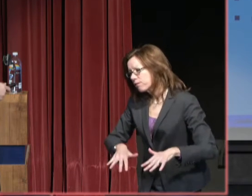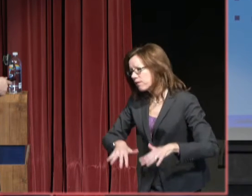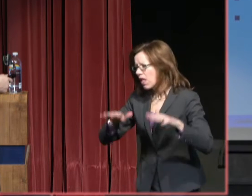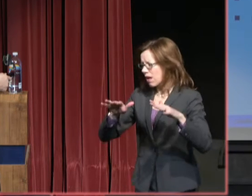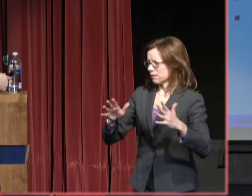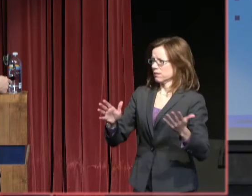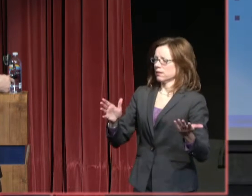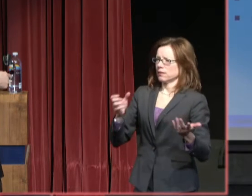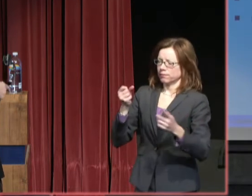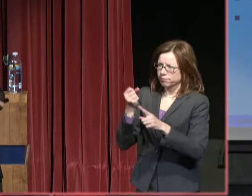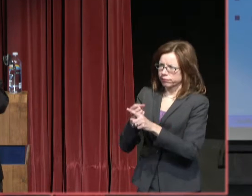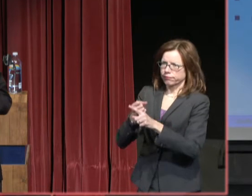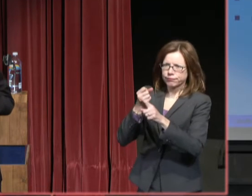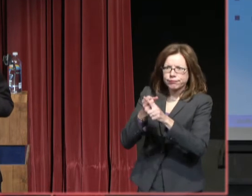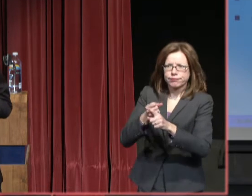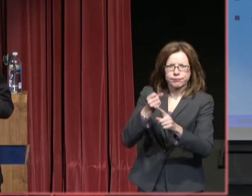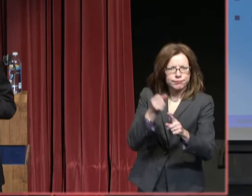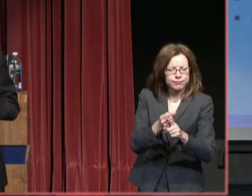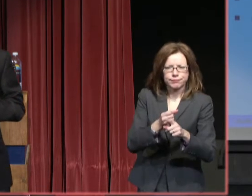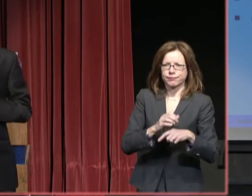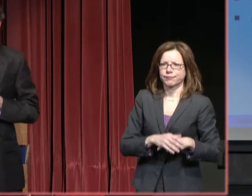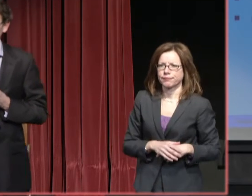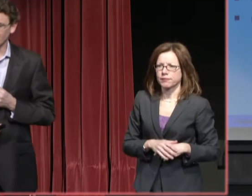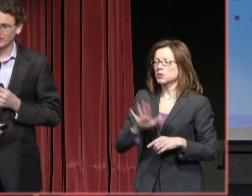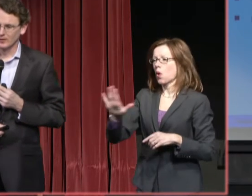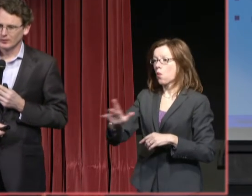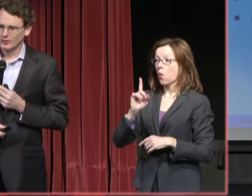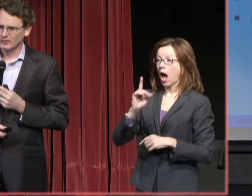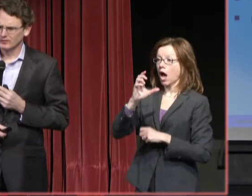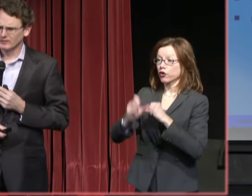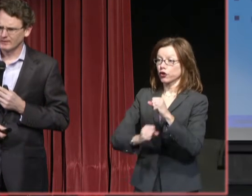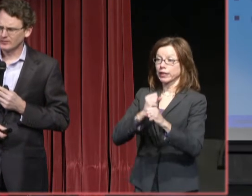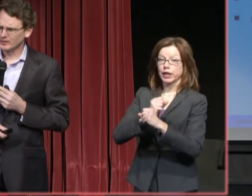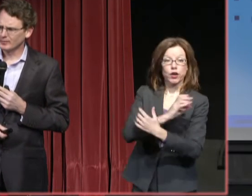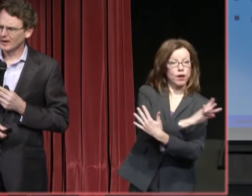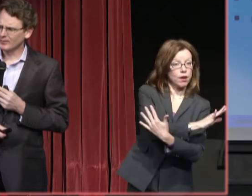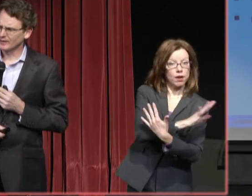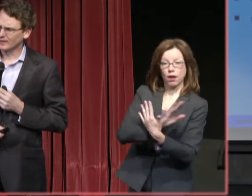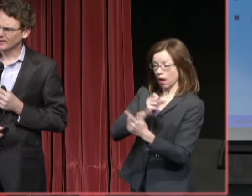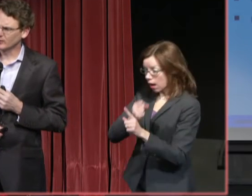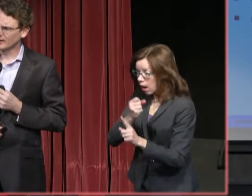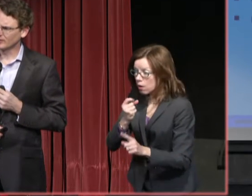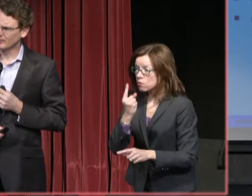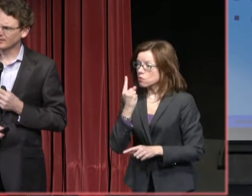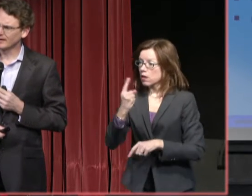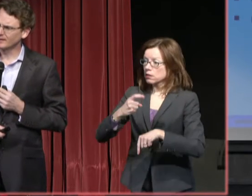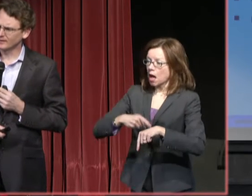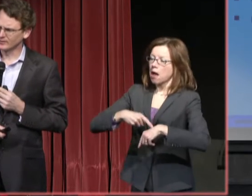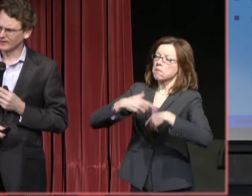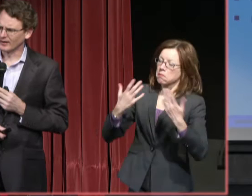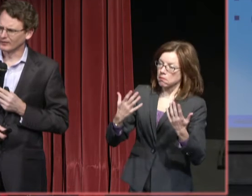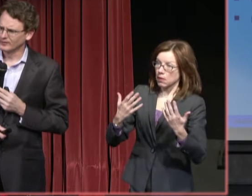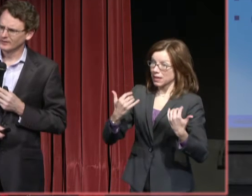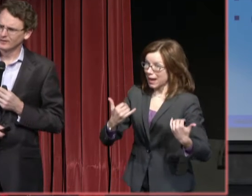We talk about once in one hundred year events, well they seem to be happening at least once every 10 years now.